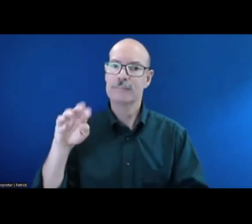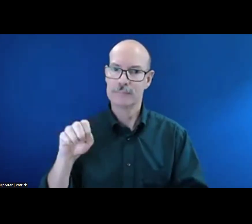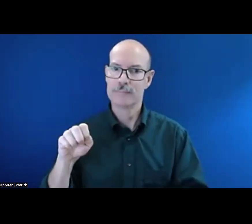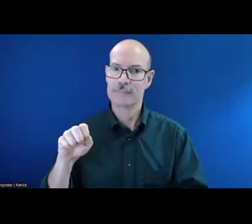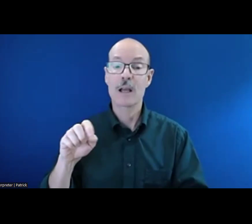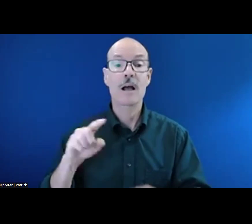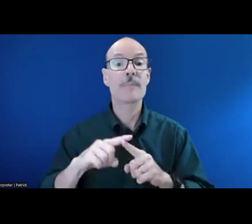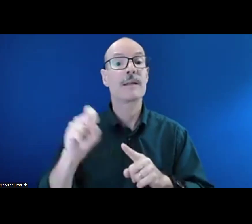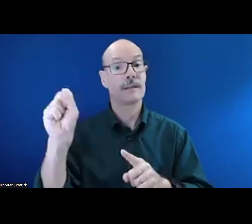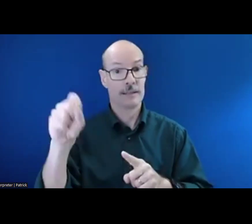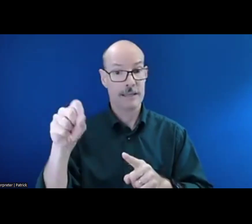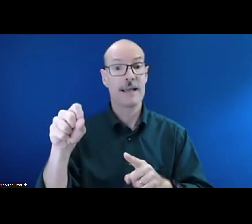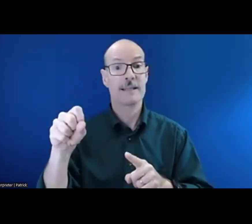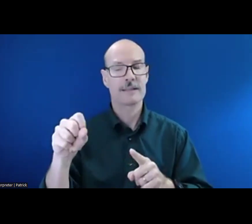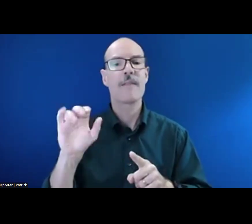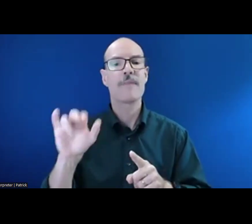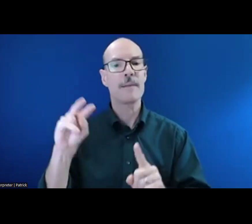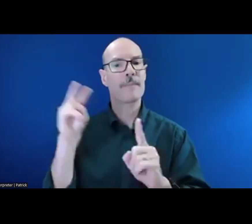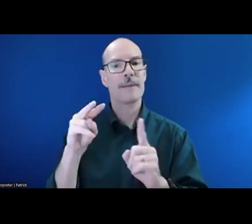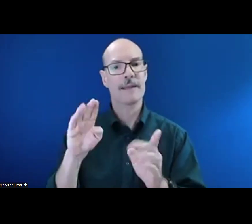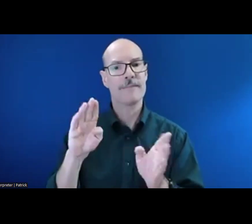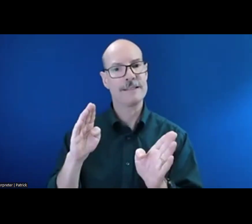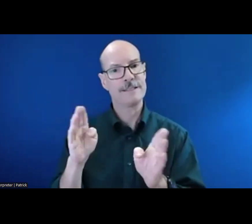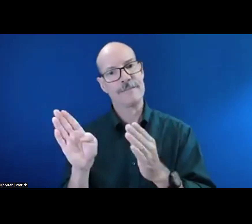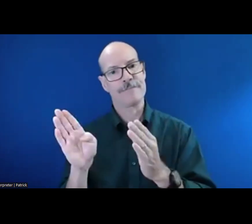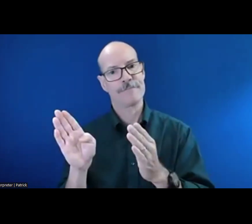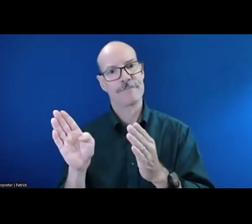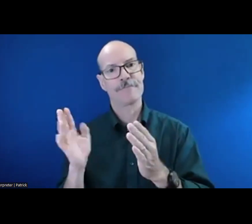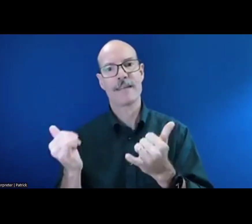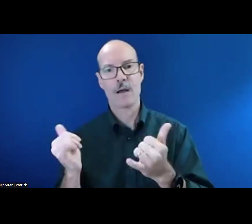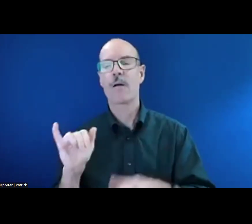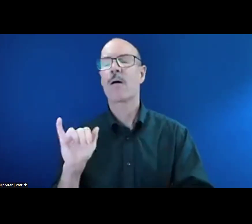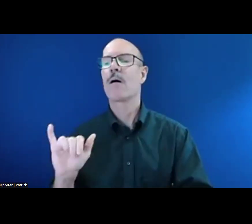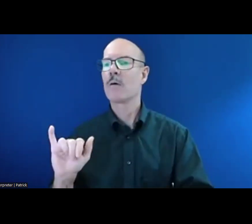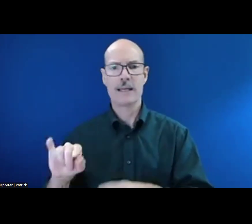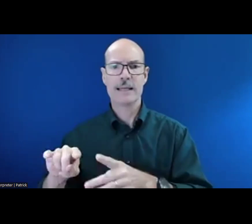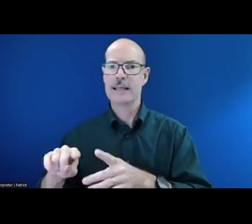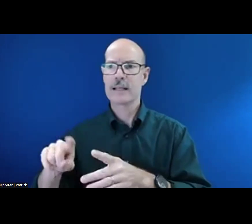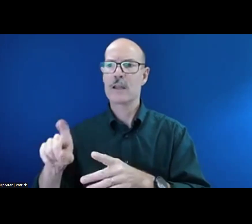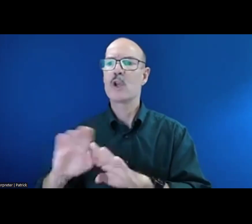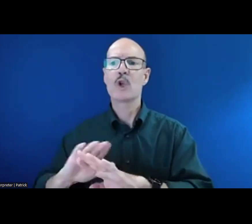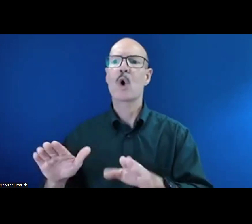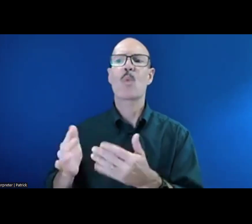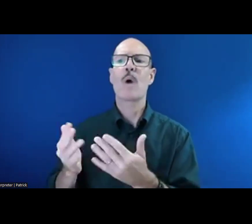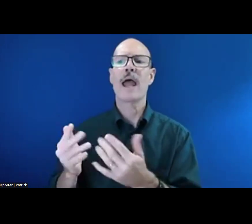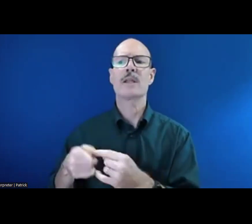The movement does seem to be that people are realizing we need to start talking about this.